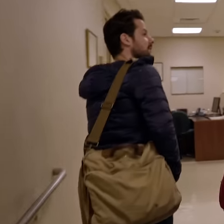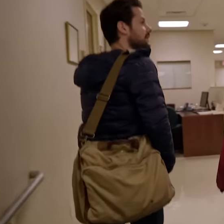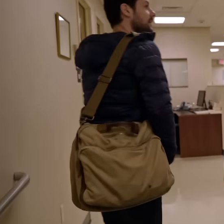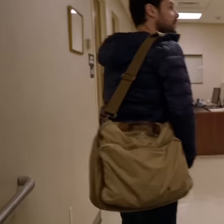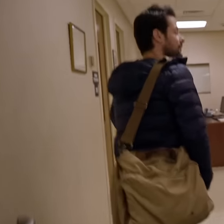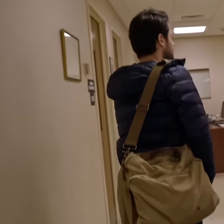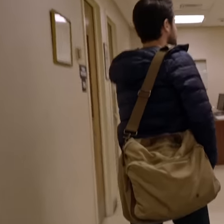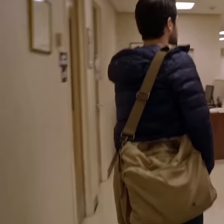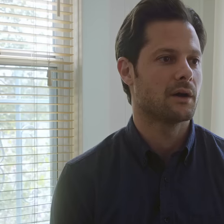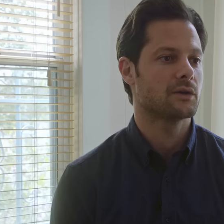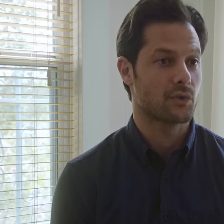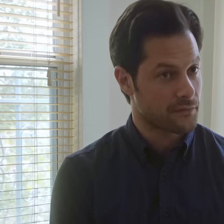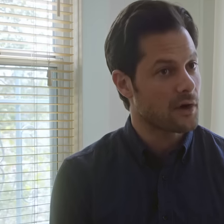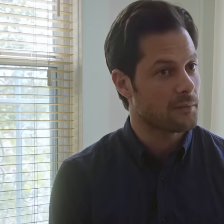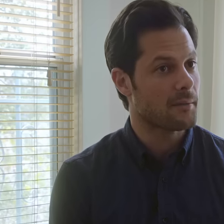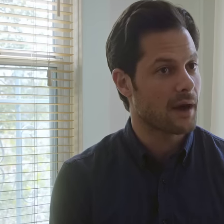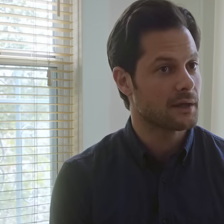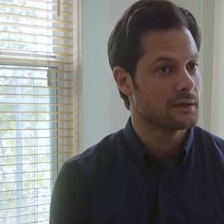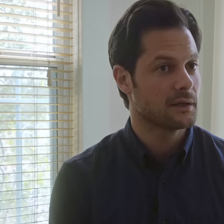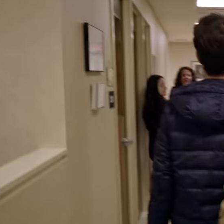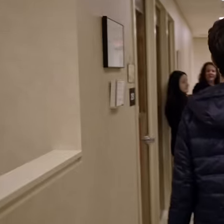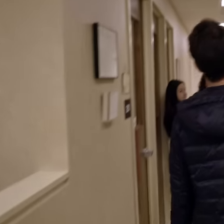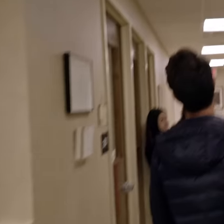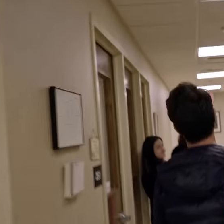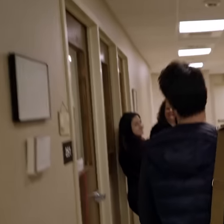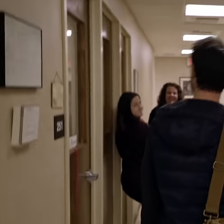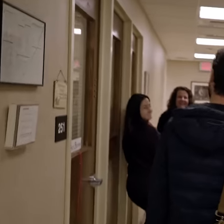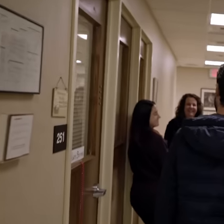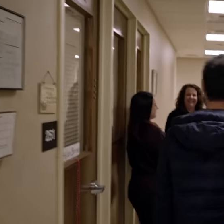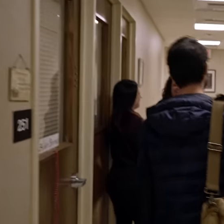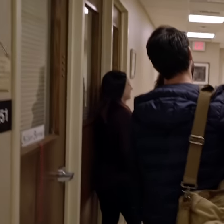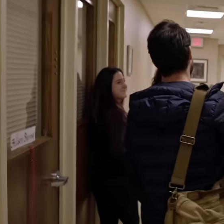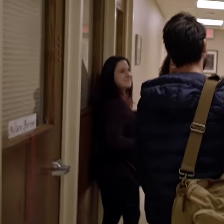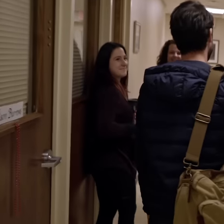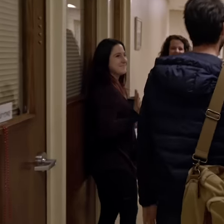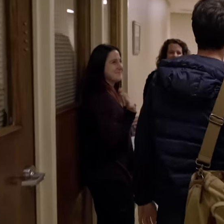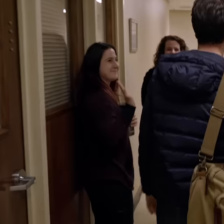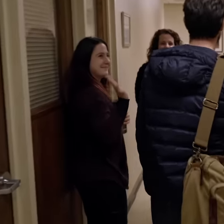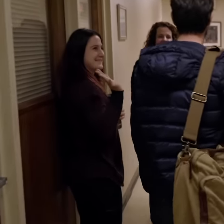I was inspired to write a short film about it. I reached out to the Helen Keller National Center